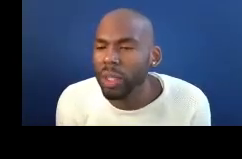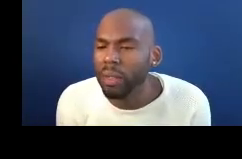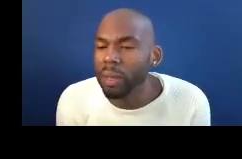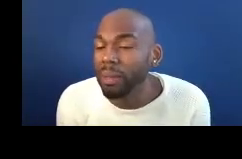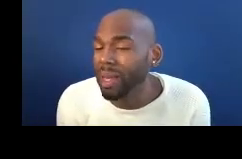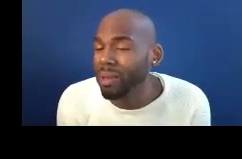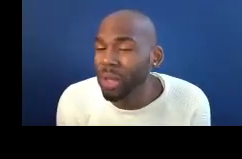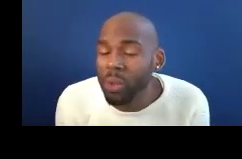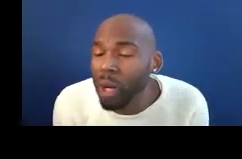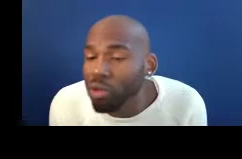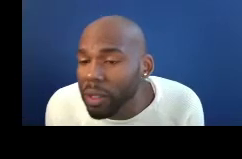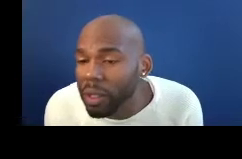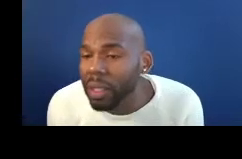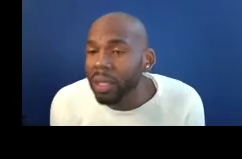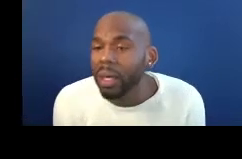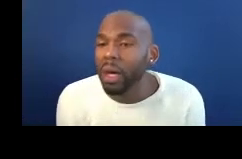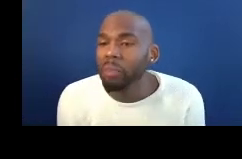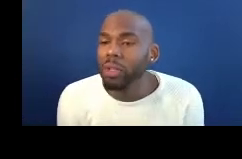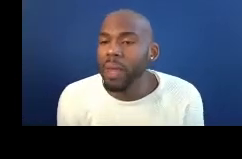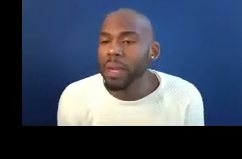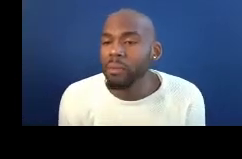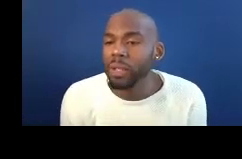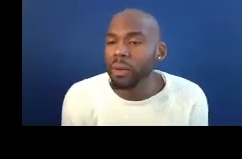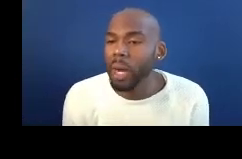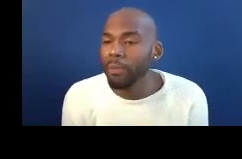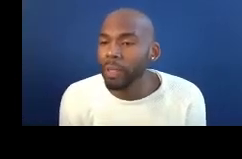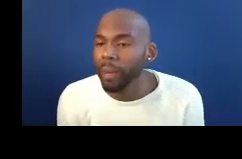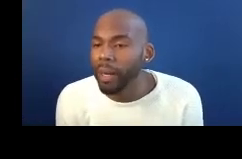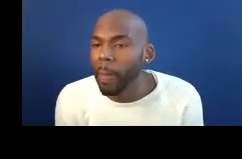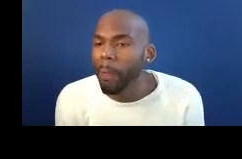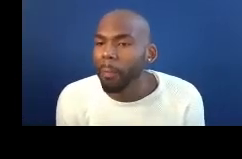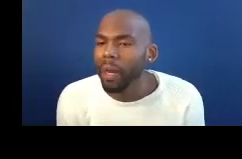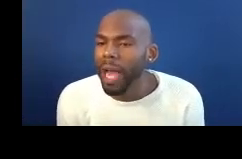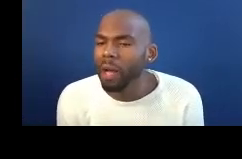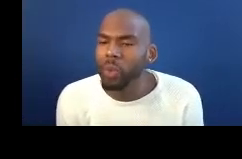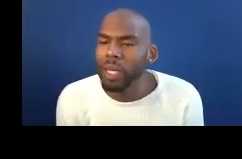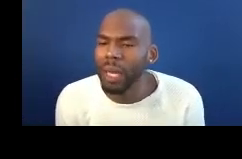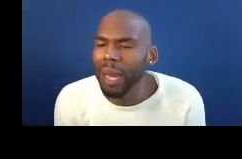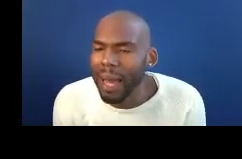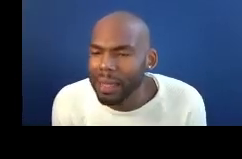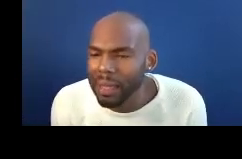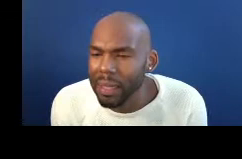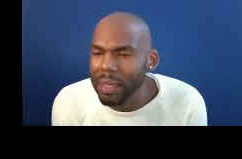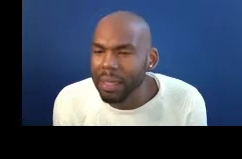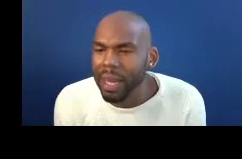some say there's 200. Um so that number is still up for debate, but how do we collect this data